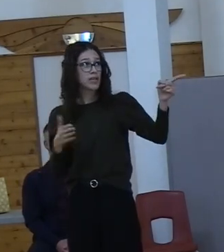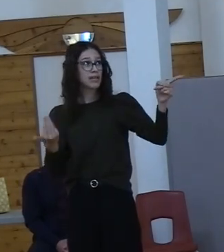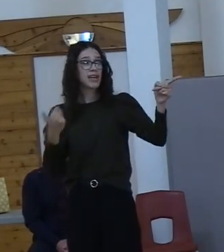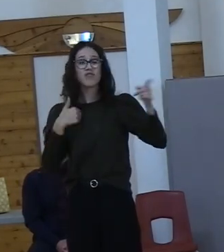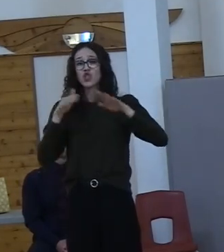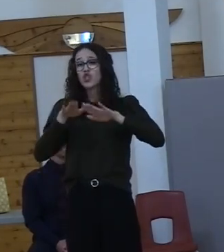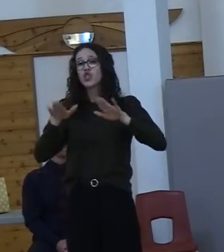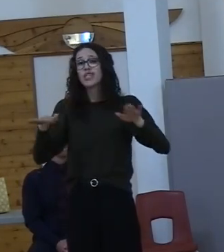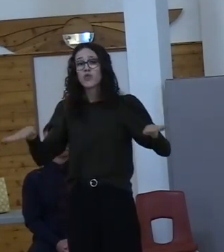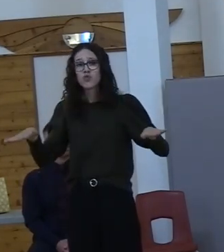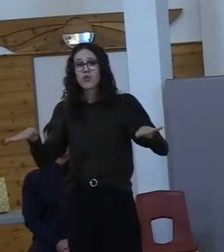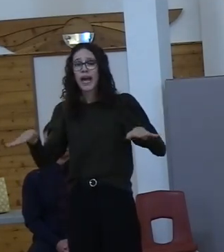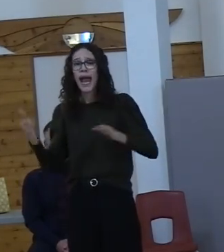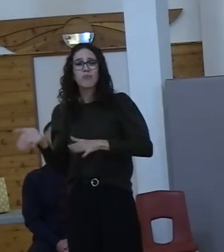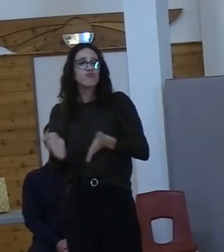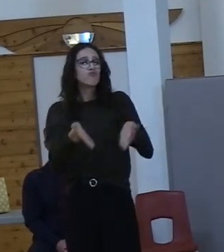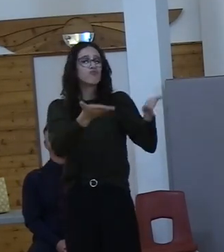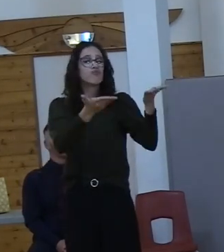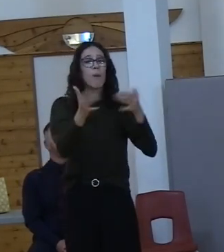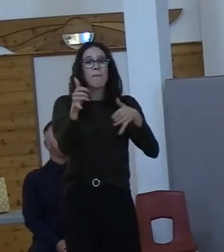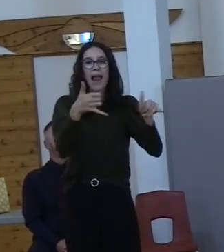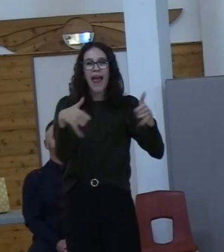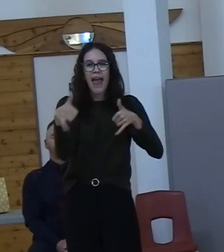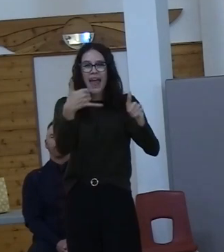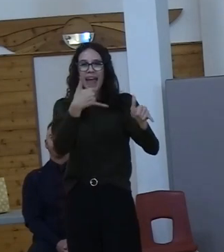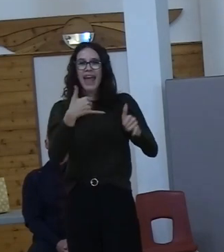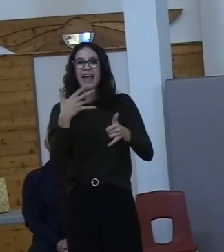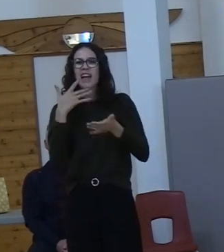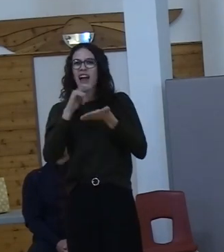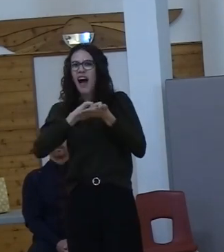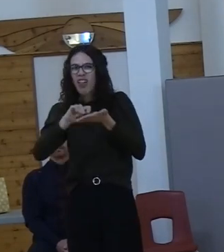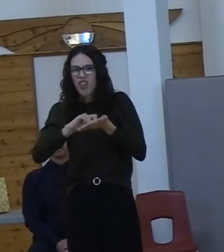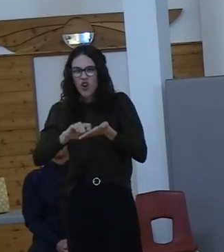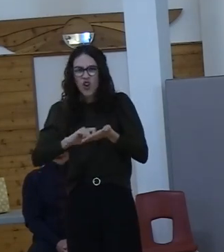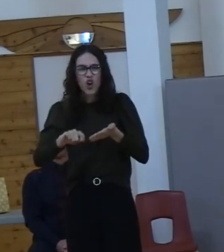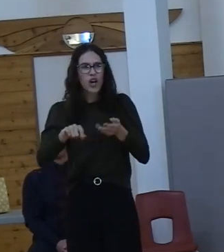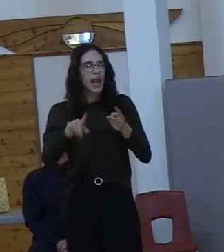There's crayons and coloring books and things. And then where would we do quiet spaces?